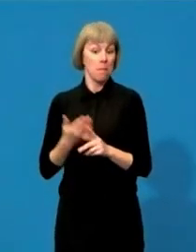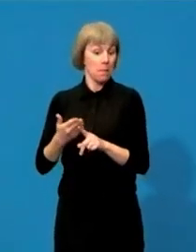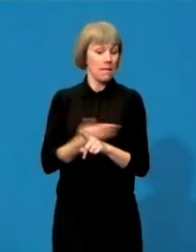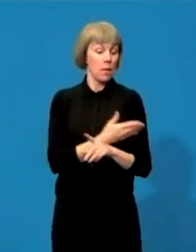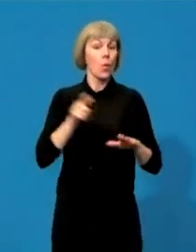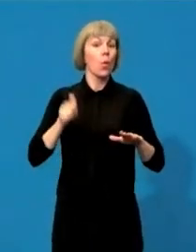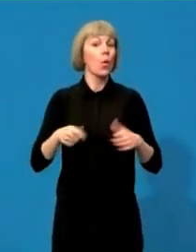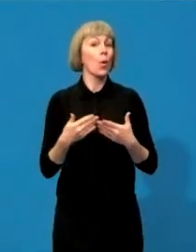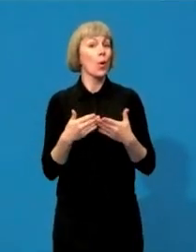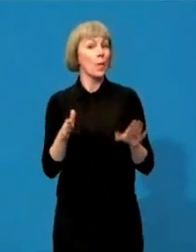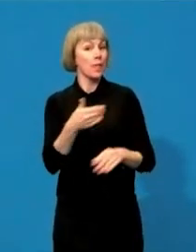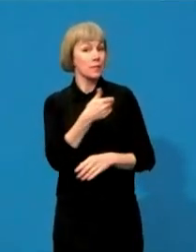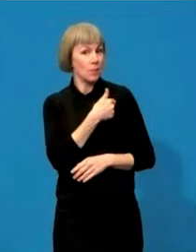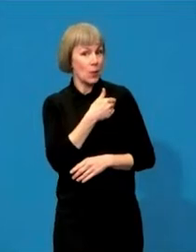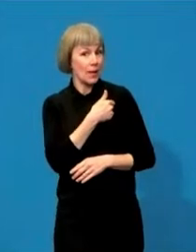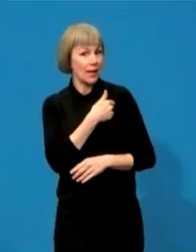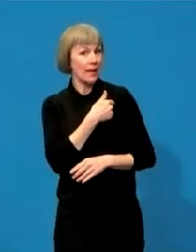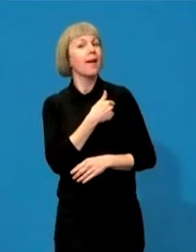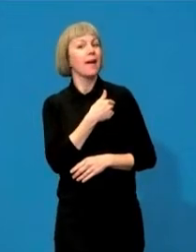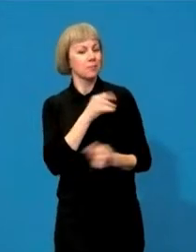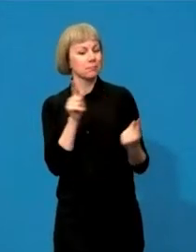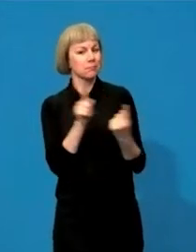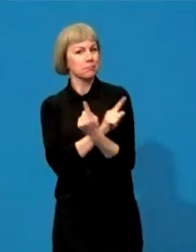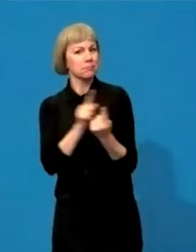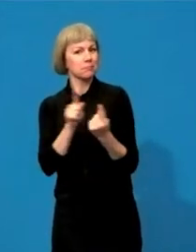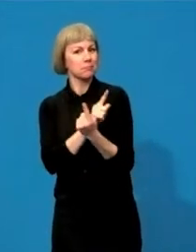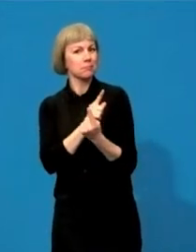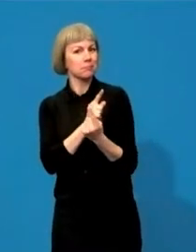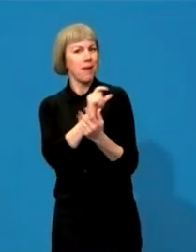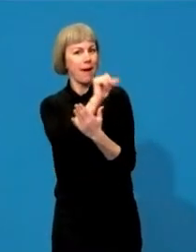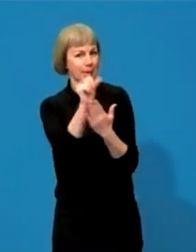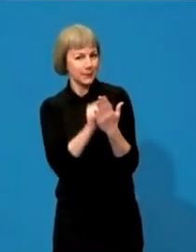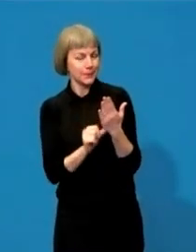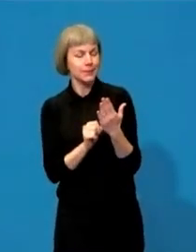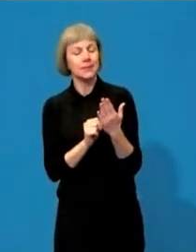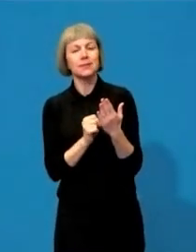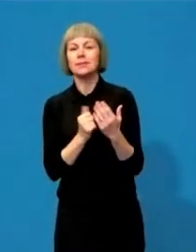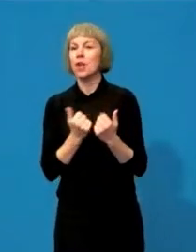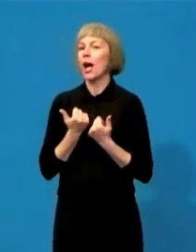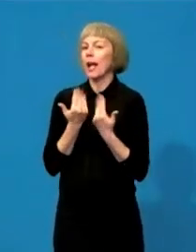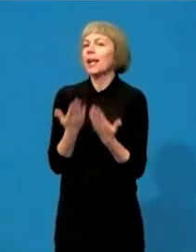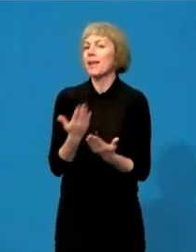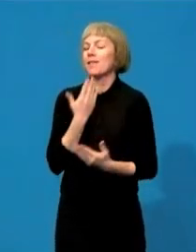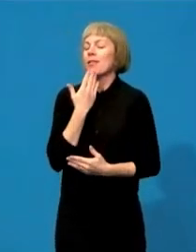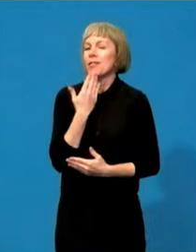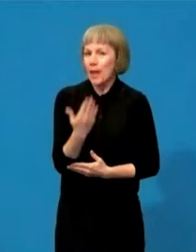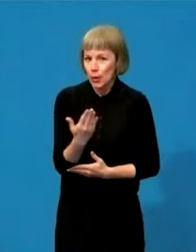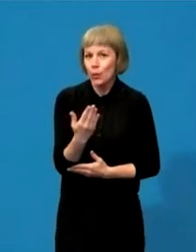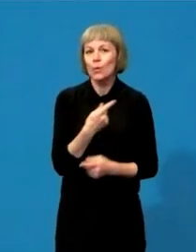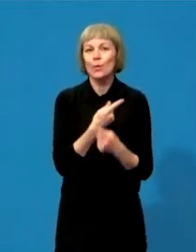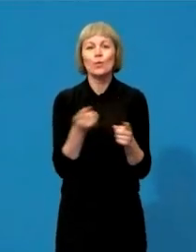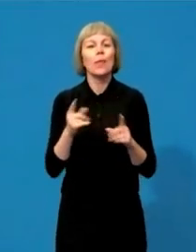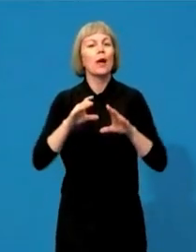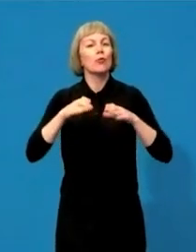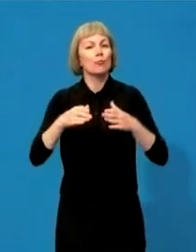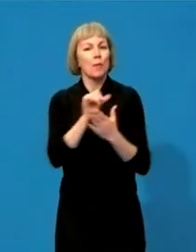to express our very sincere thanks to the Bindim Mwerre Anthurre Artists as well as the